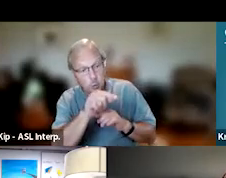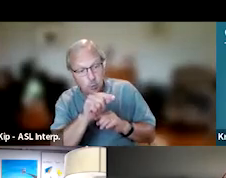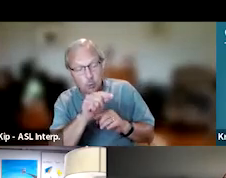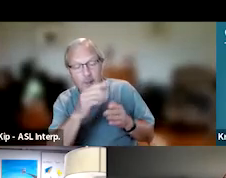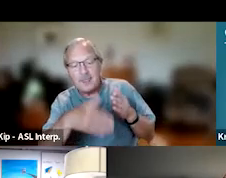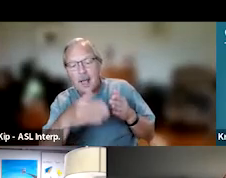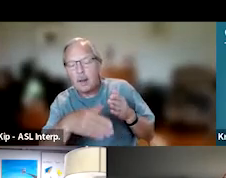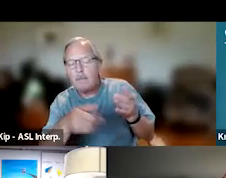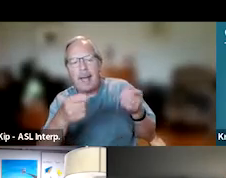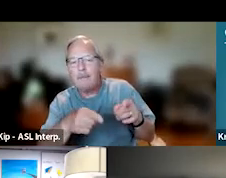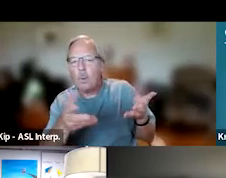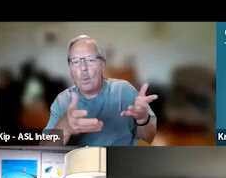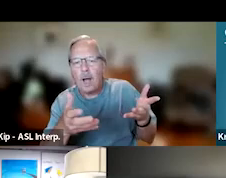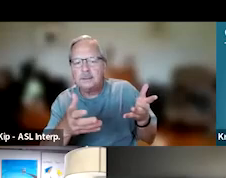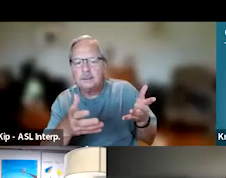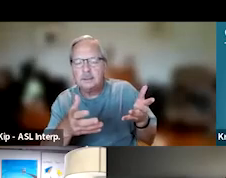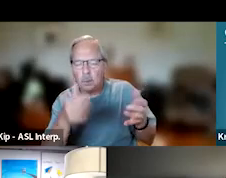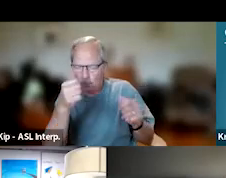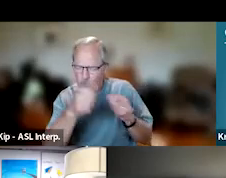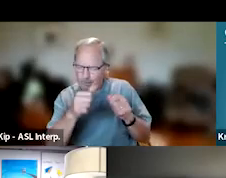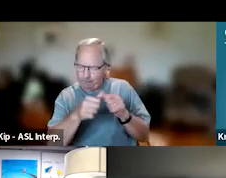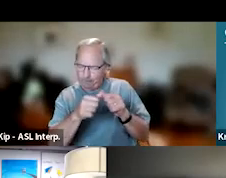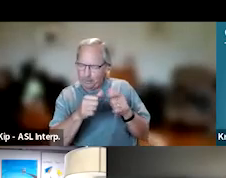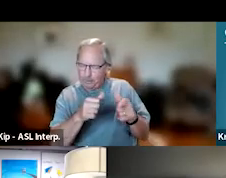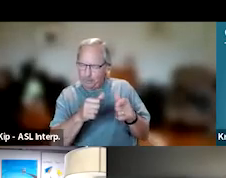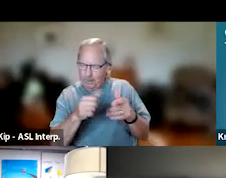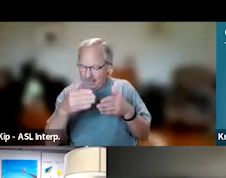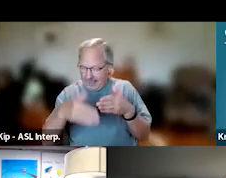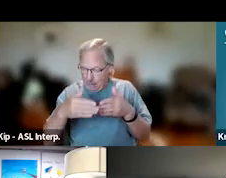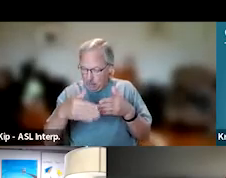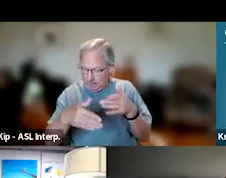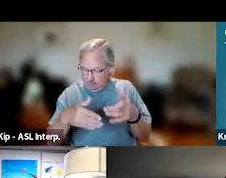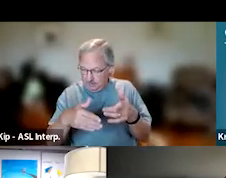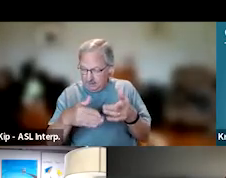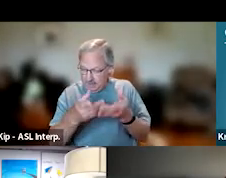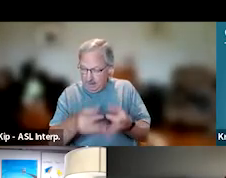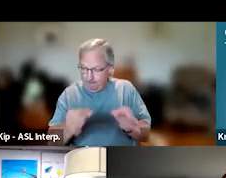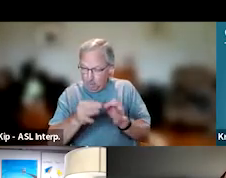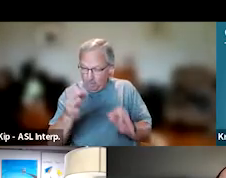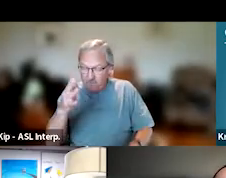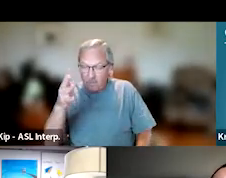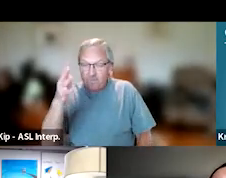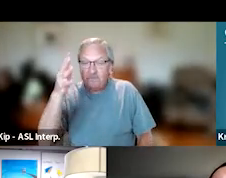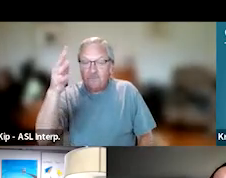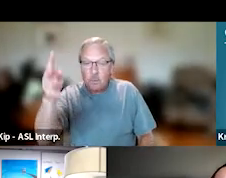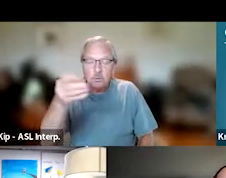keeping in mind that the outcomes are really important for future funding opportunities.